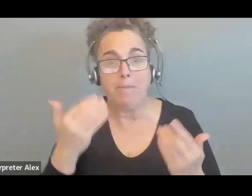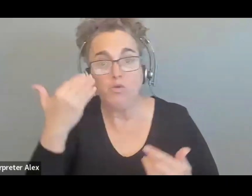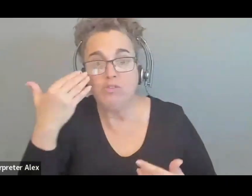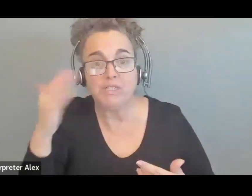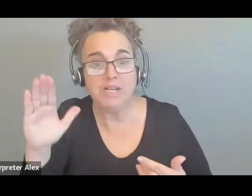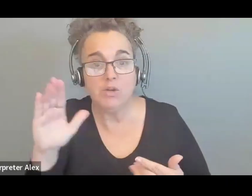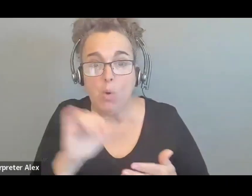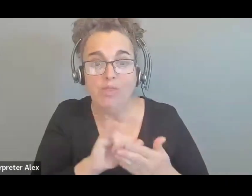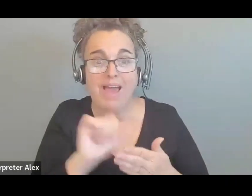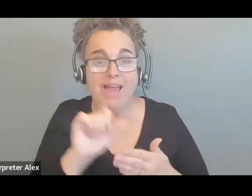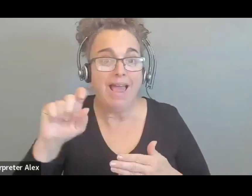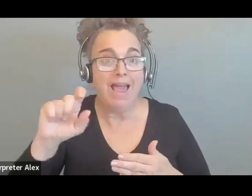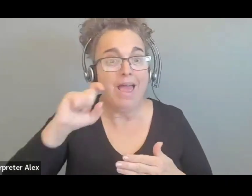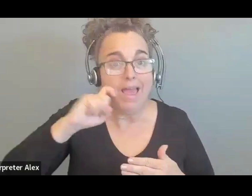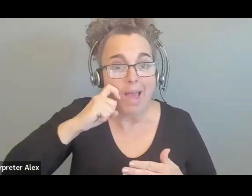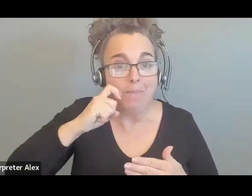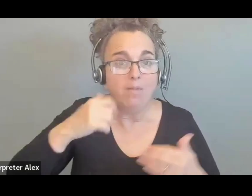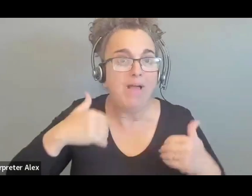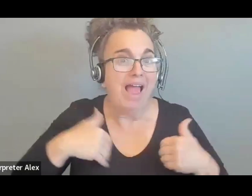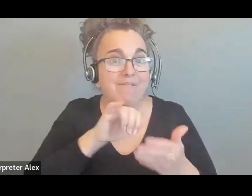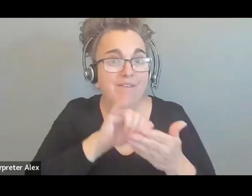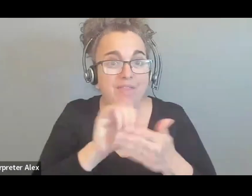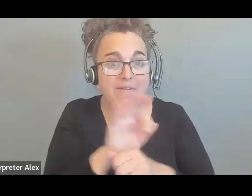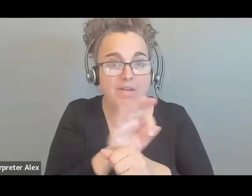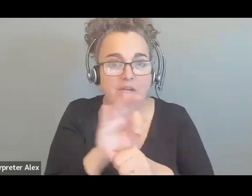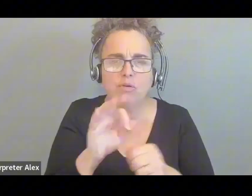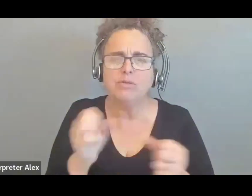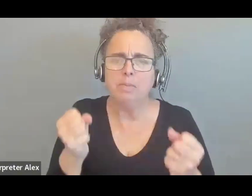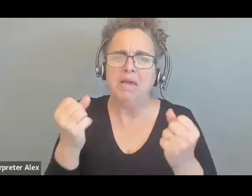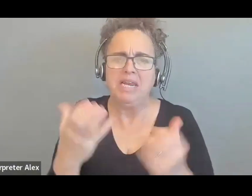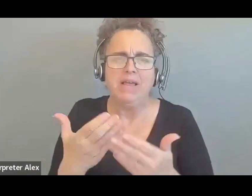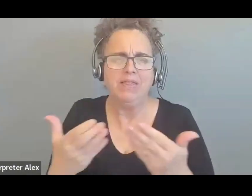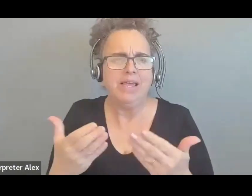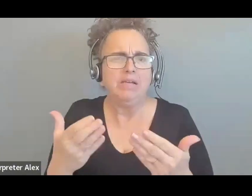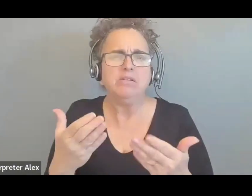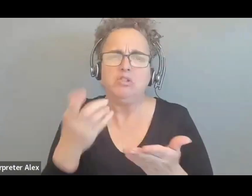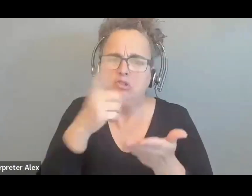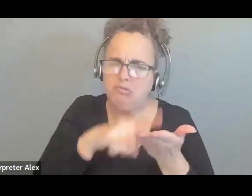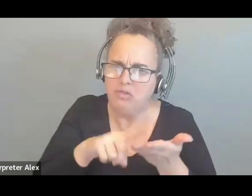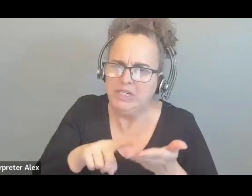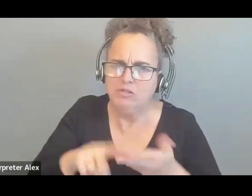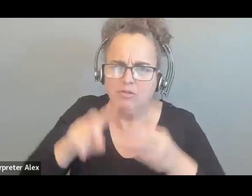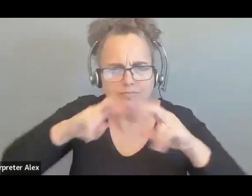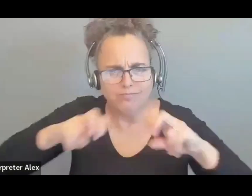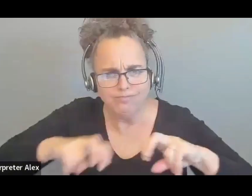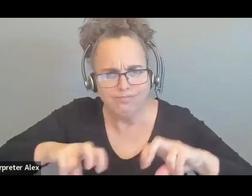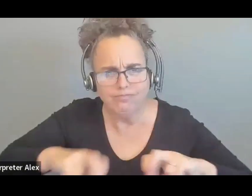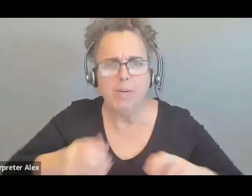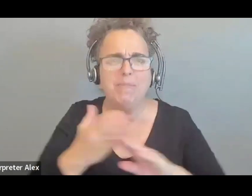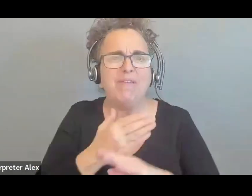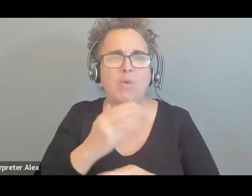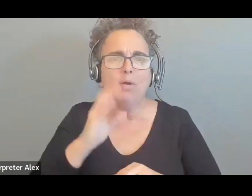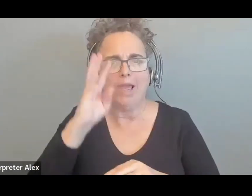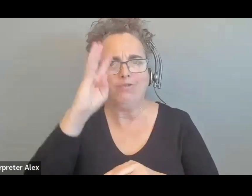Like there's a lot of things that I think we people forget to do before they go and solve problem and call it a business.